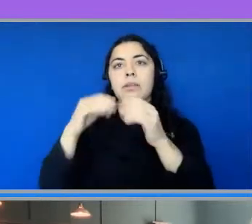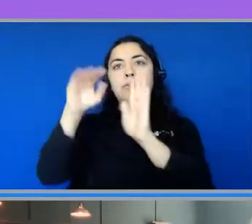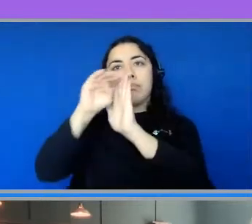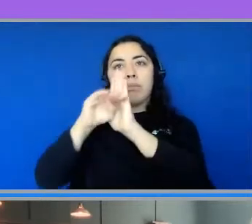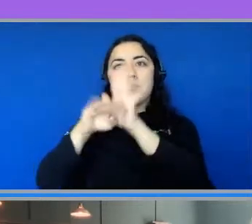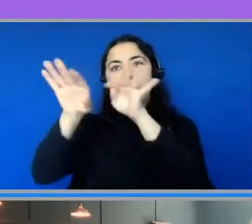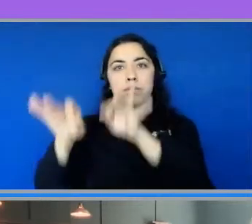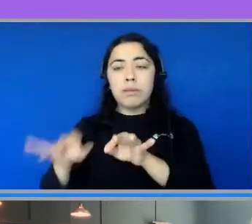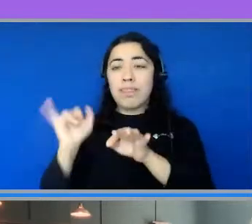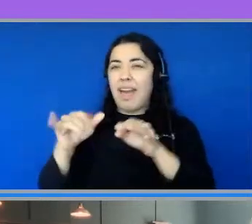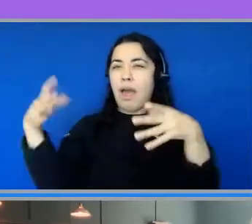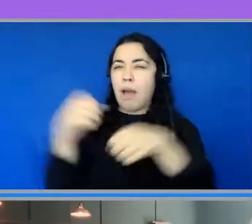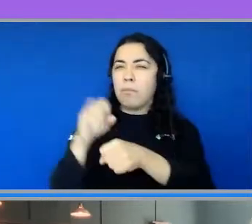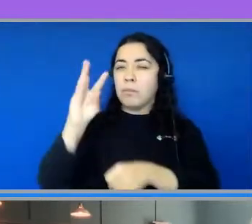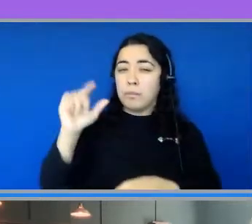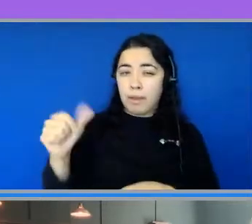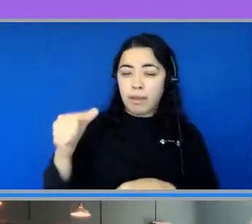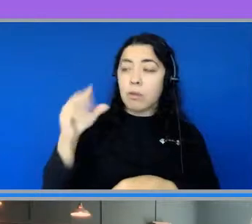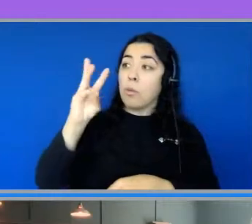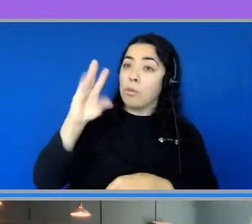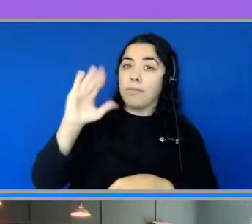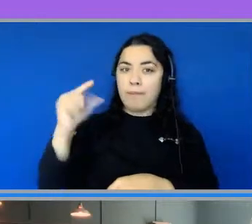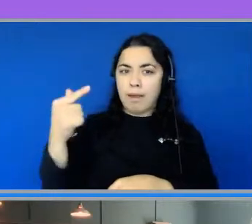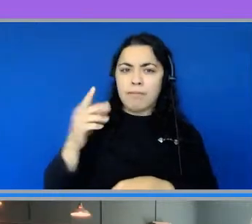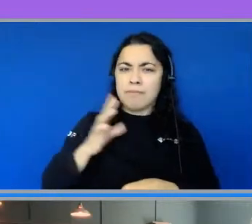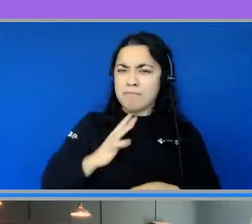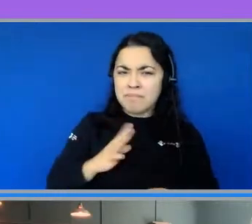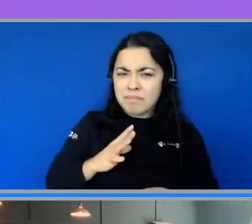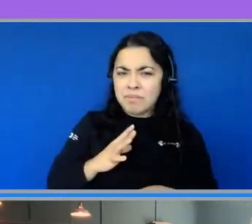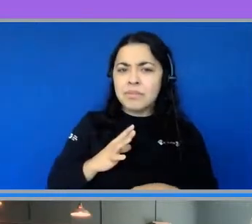understand, but it is okay to still say that it can be a